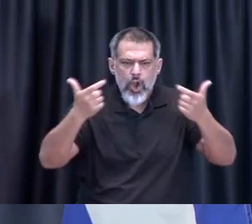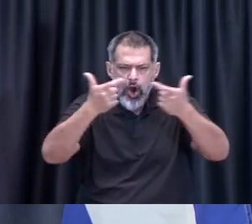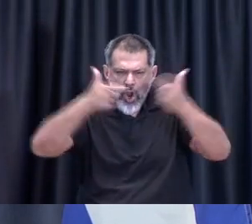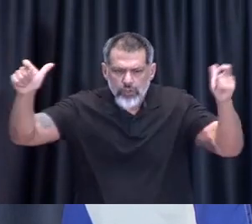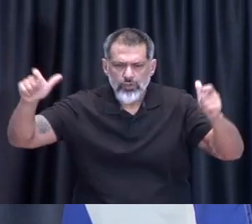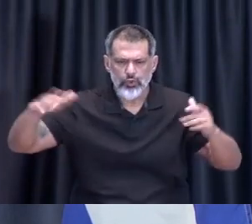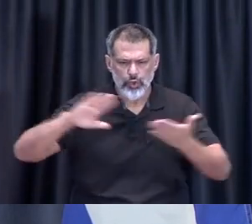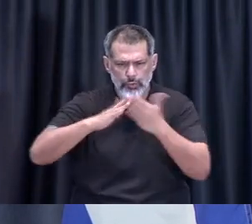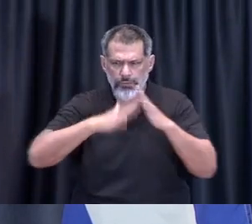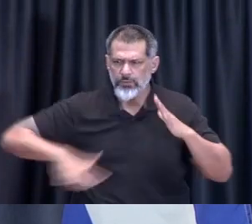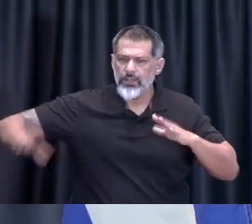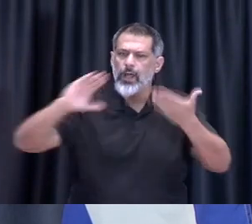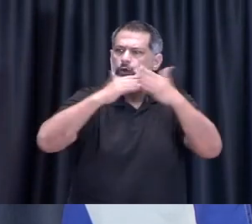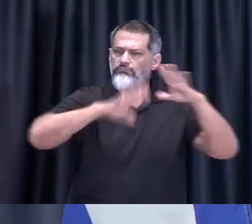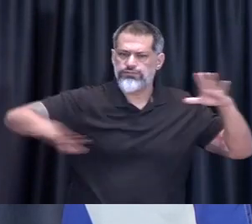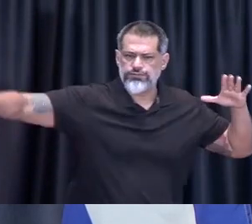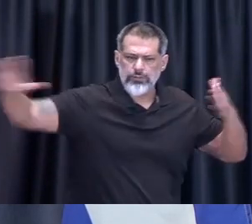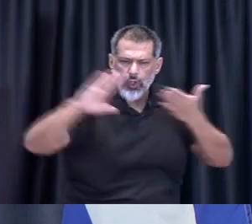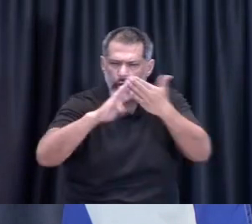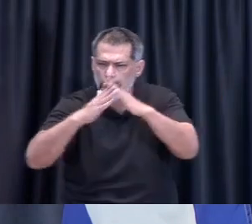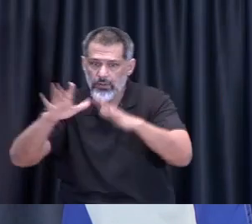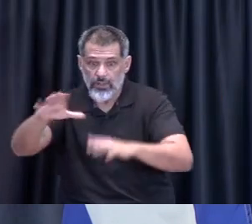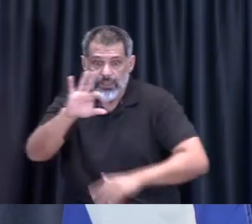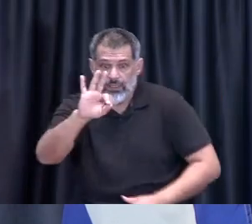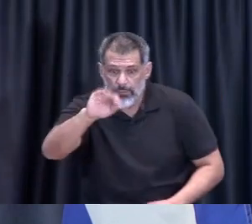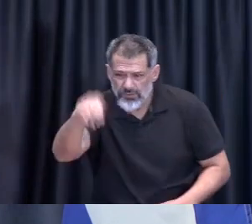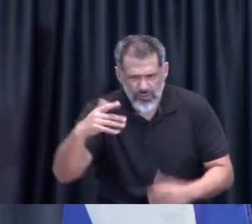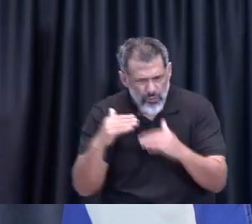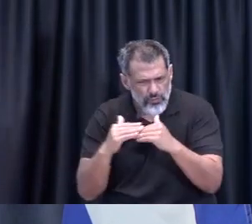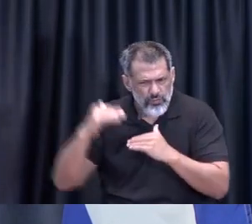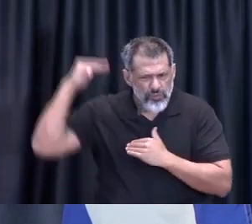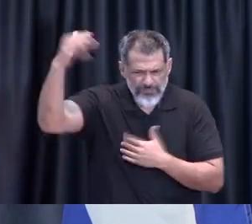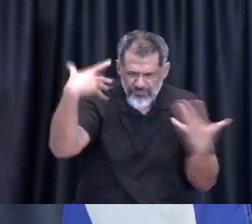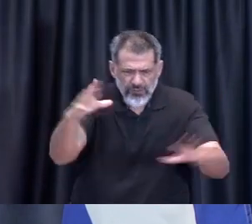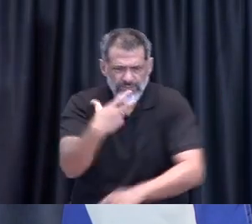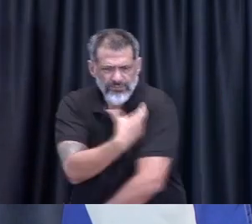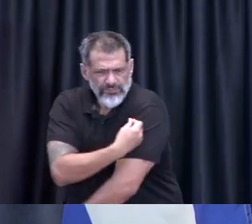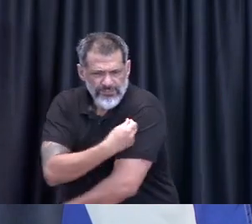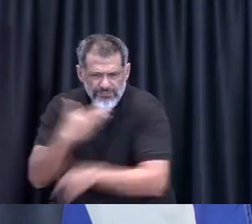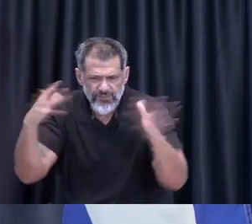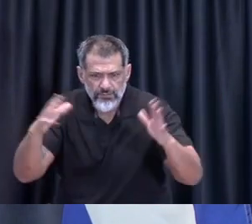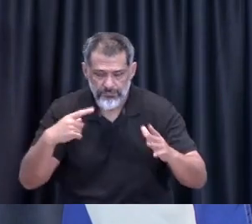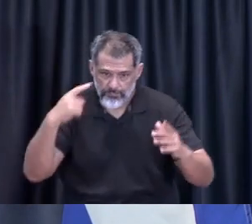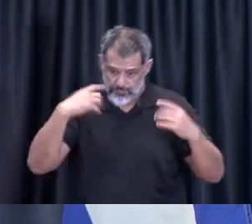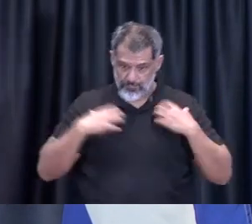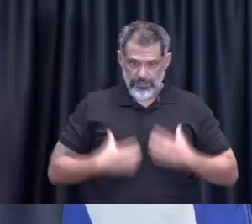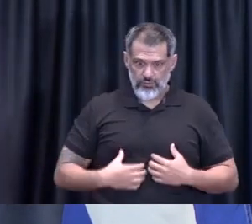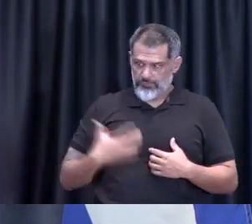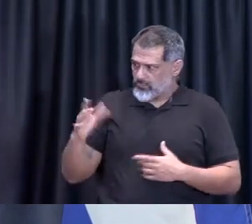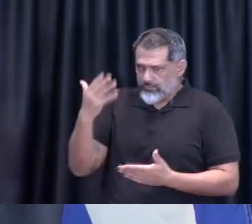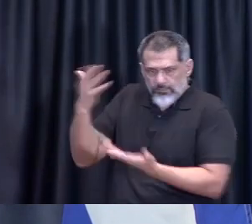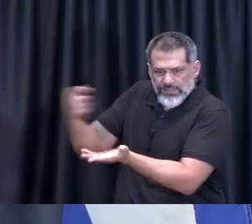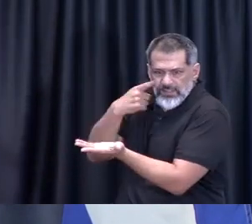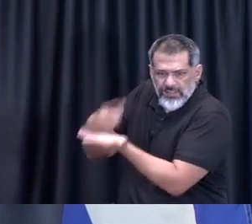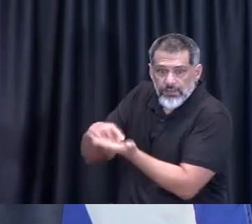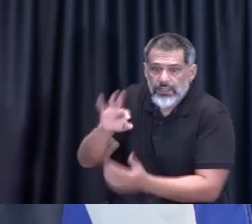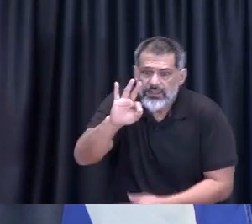We have over 90 per cent of our population, is the mayor just mentioned in his remarks this morning. Over 90 per cent of our